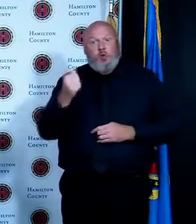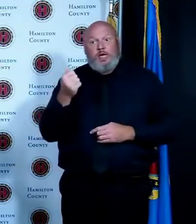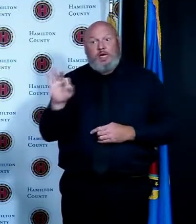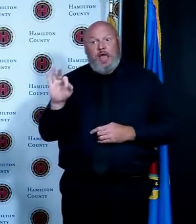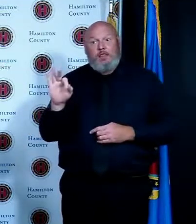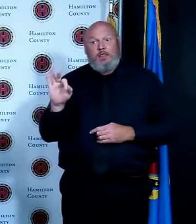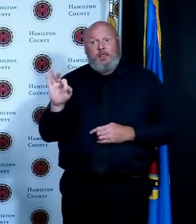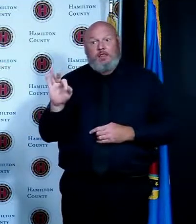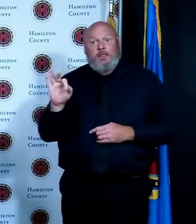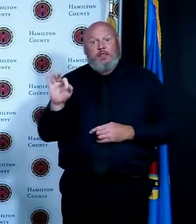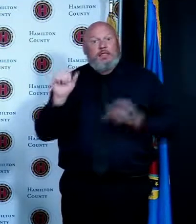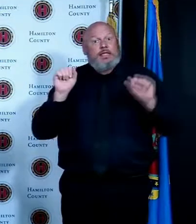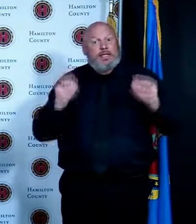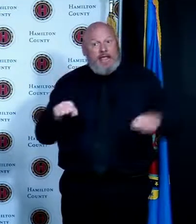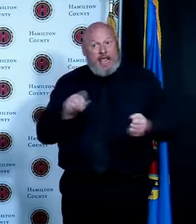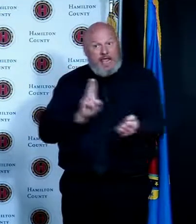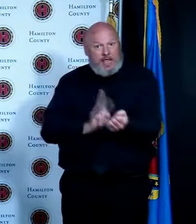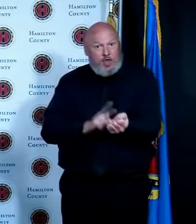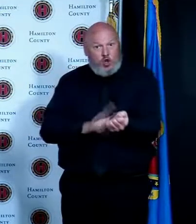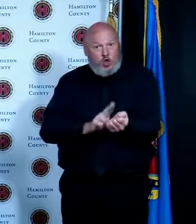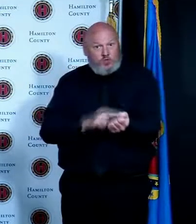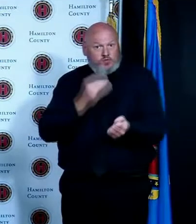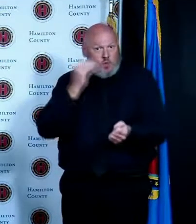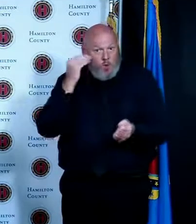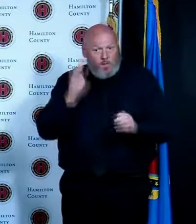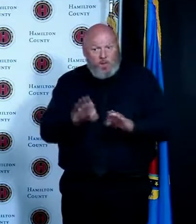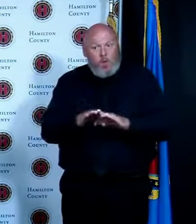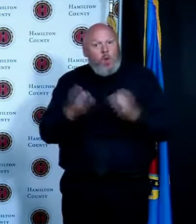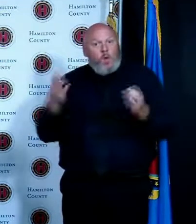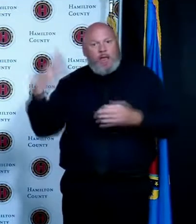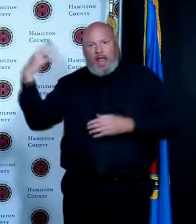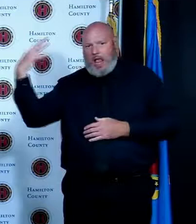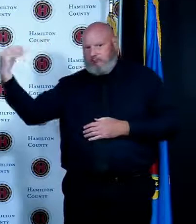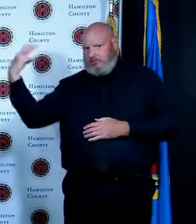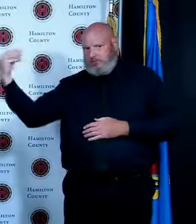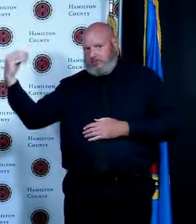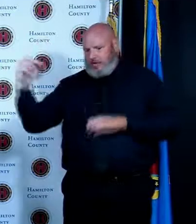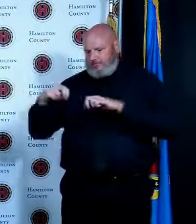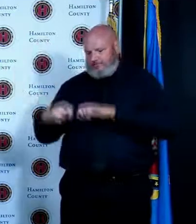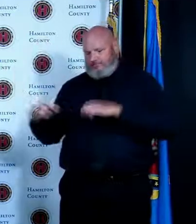open with some restrictions on how they're allowed to to operate